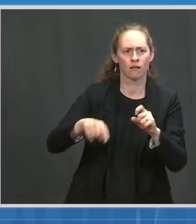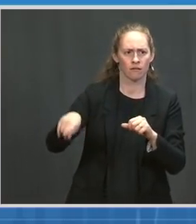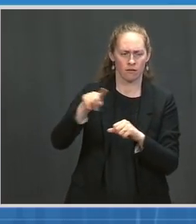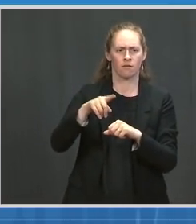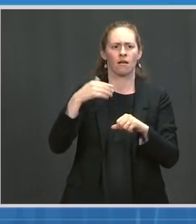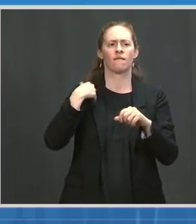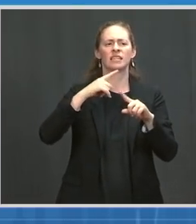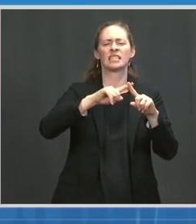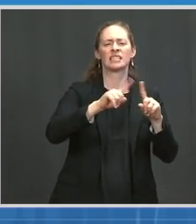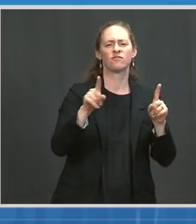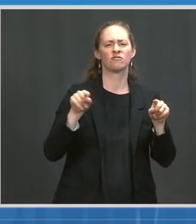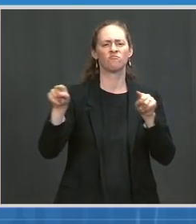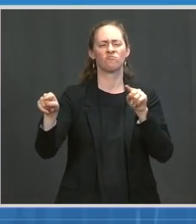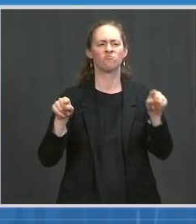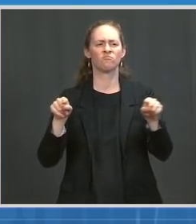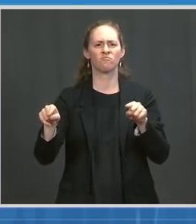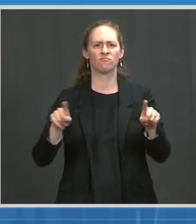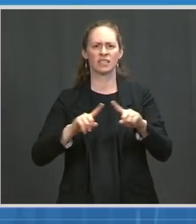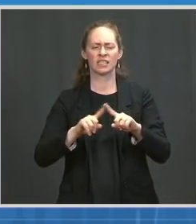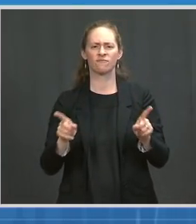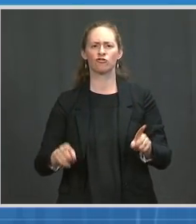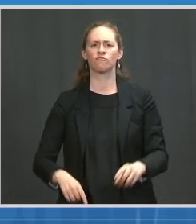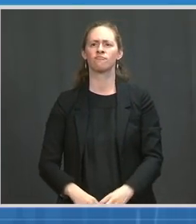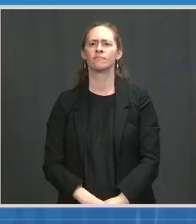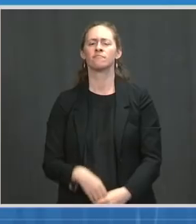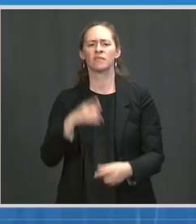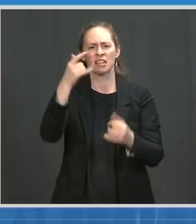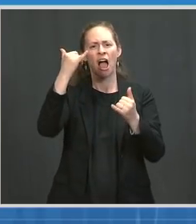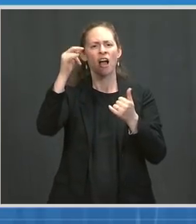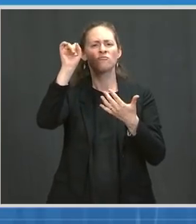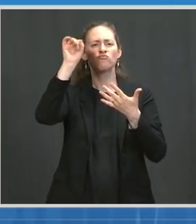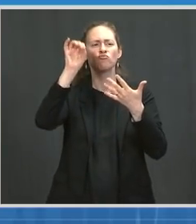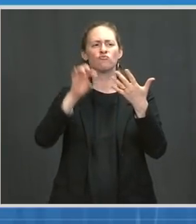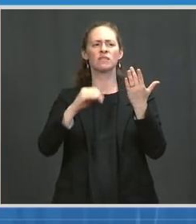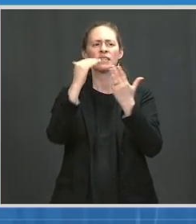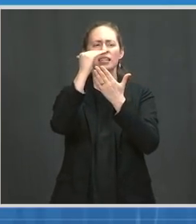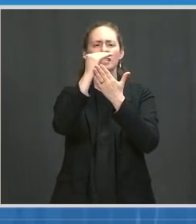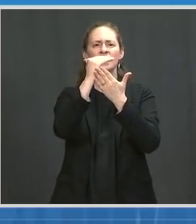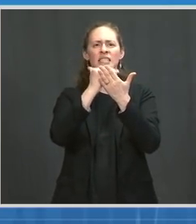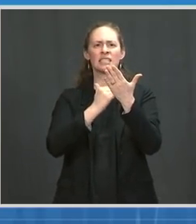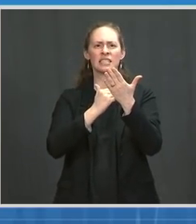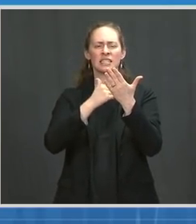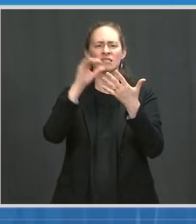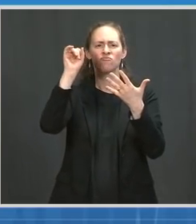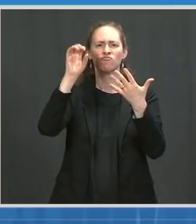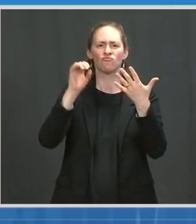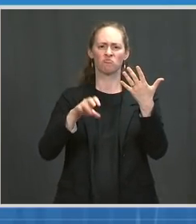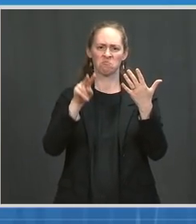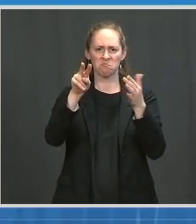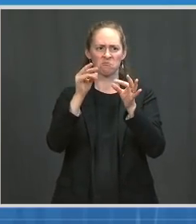ACTIV-3 on monoclonal antibodies together with other therapies; ACTIV-4 with antithrombotics;